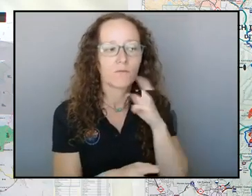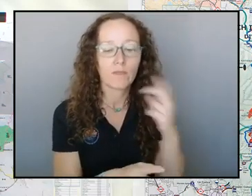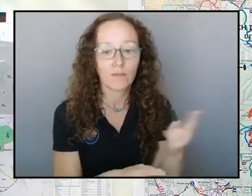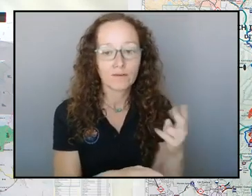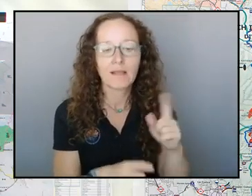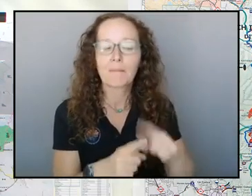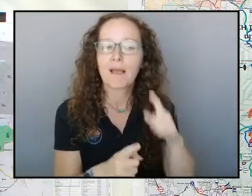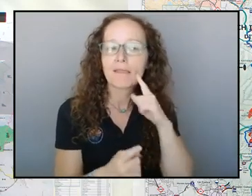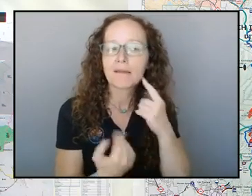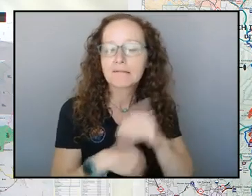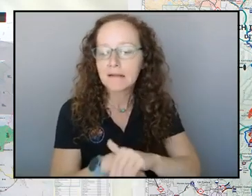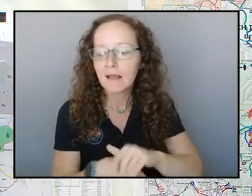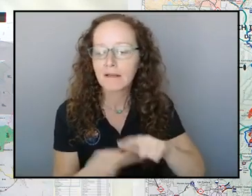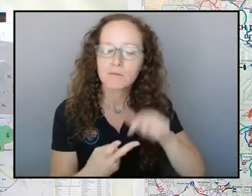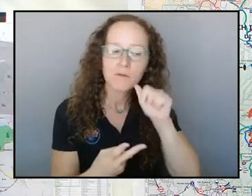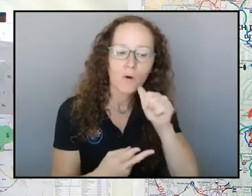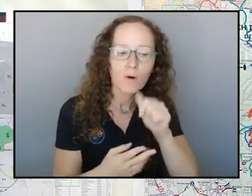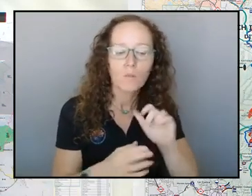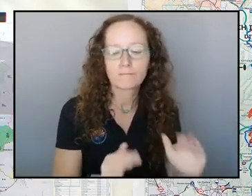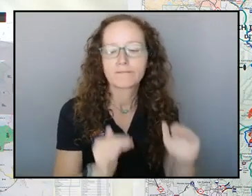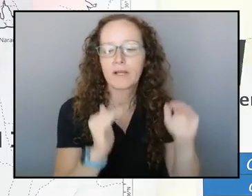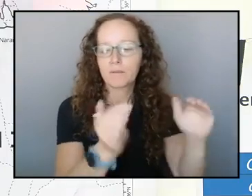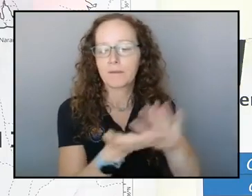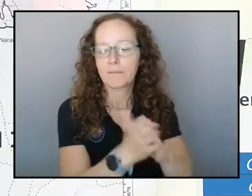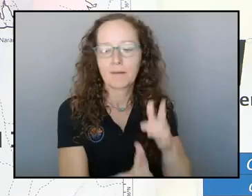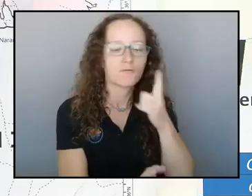rest of the week here, Friday things remain pretty elevated